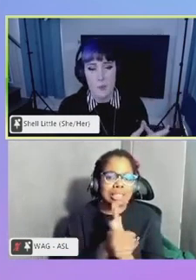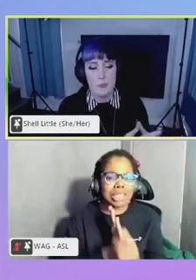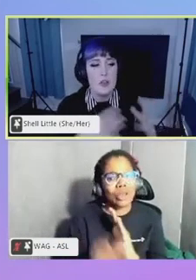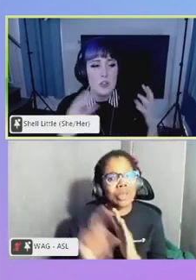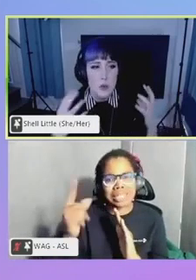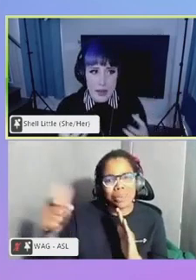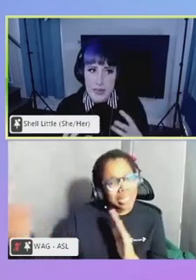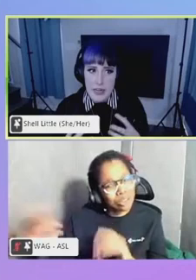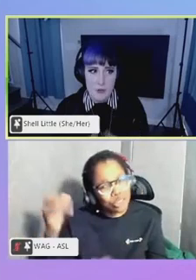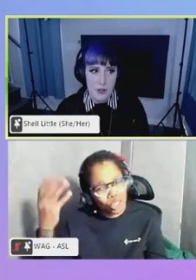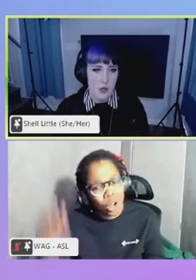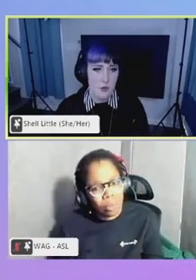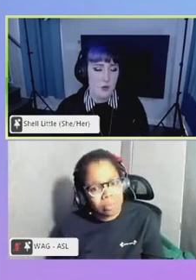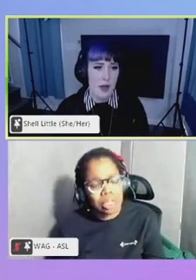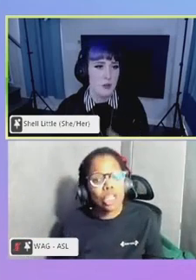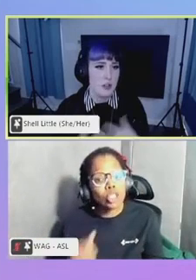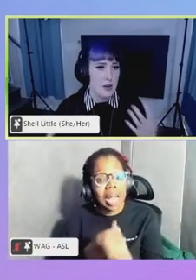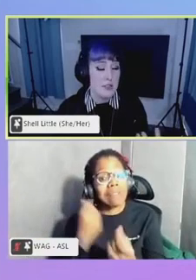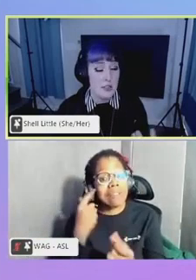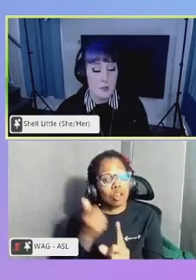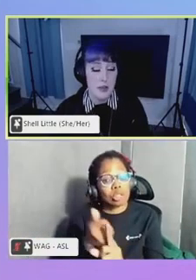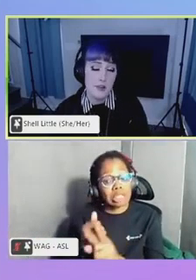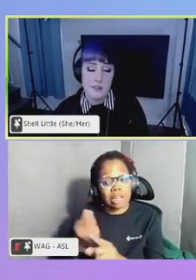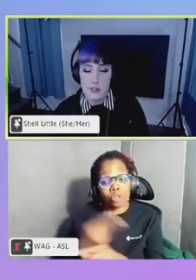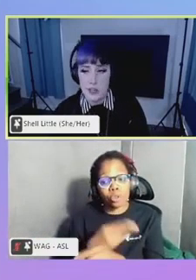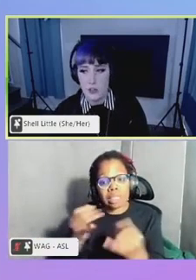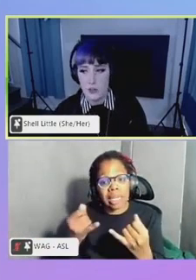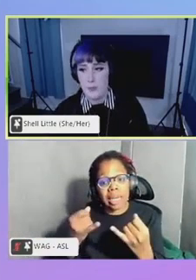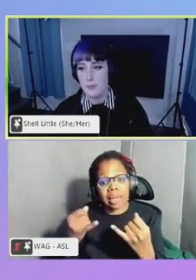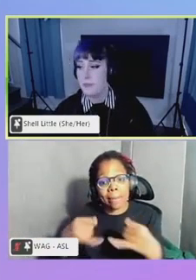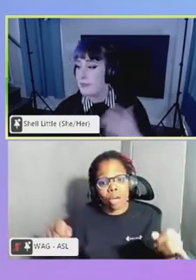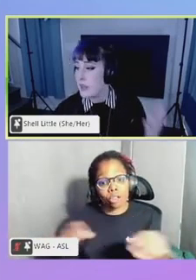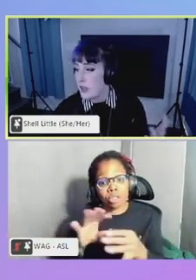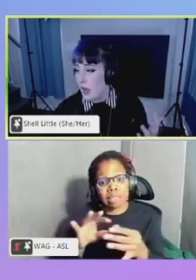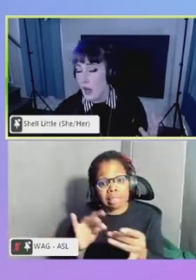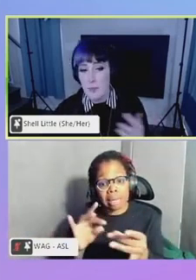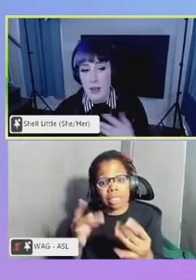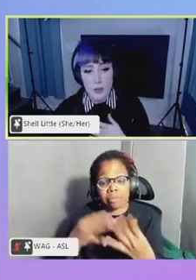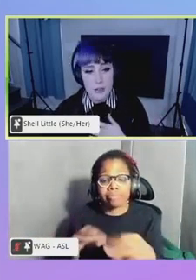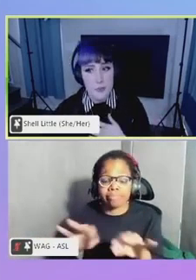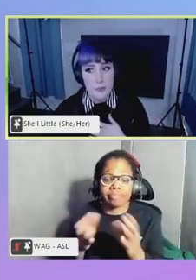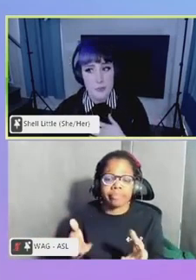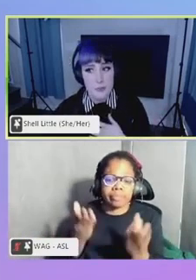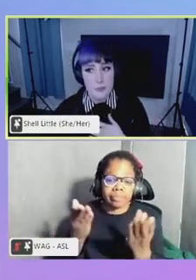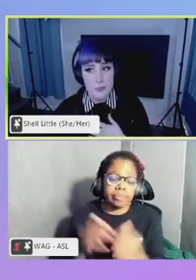We need to going to say no. I can't do this. I know it is important, but I can't. Or, I don't want to learn a whole